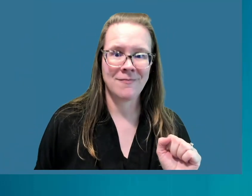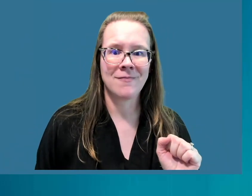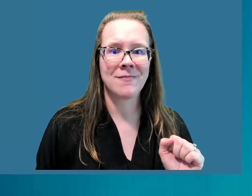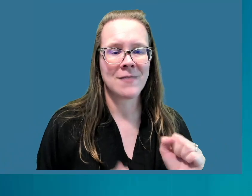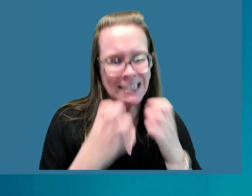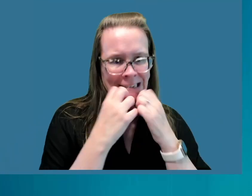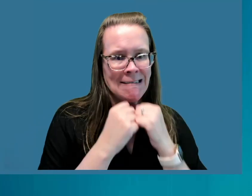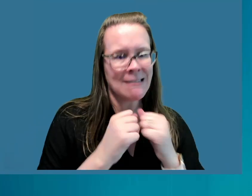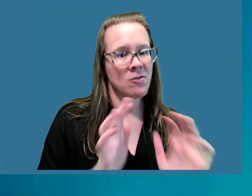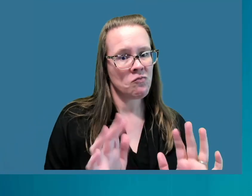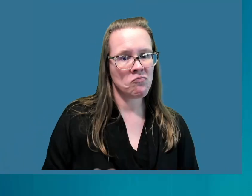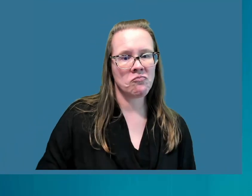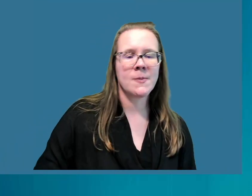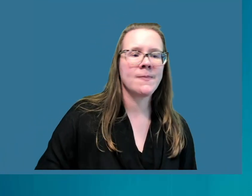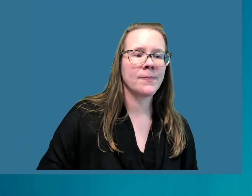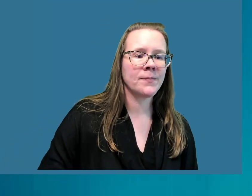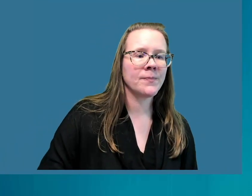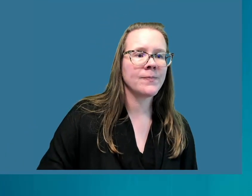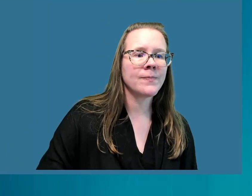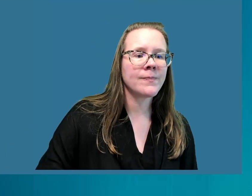the cookie cutters out there. You don't think about placing the cutters carefully.